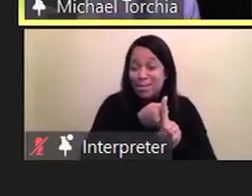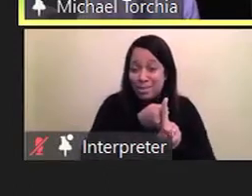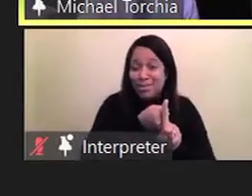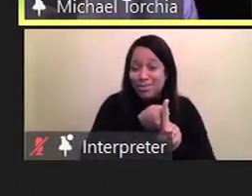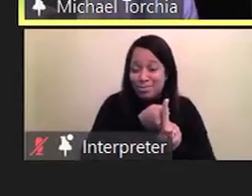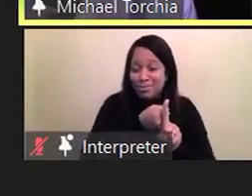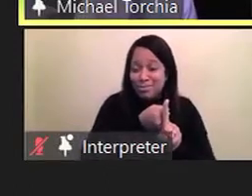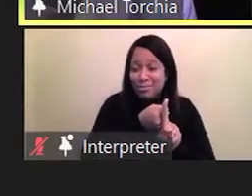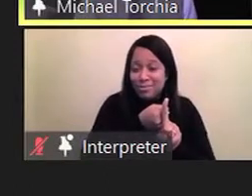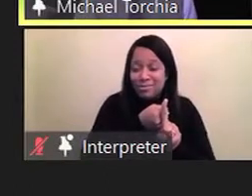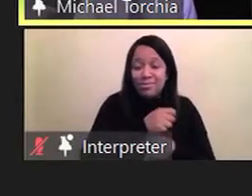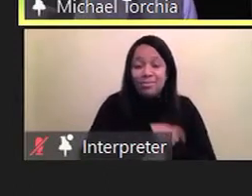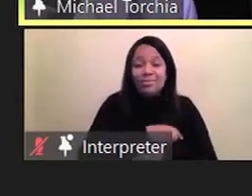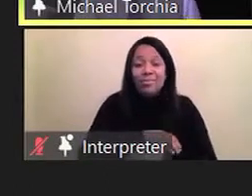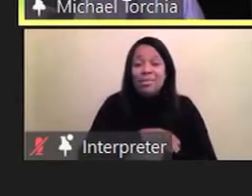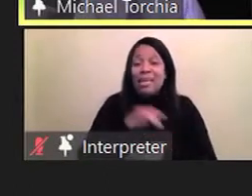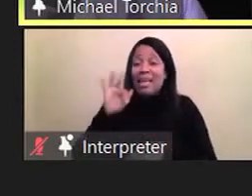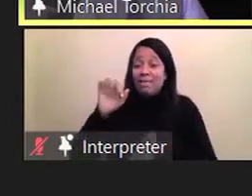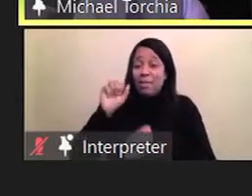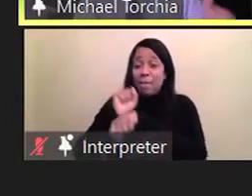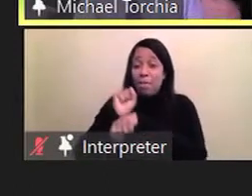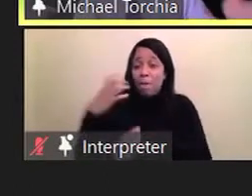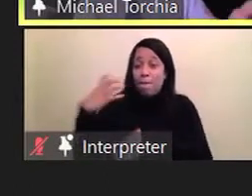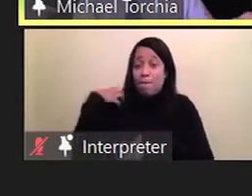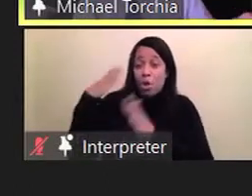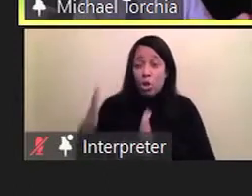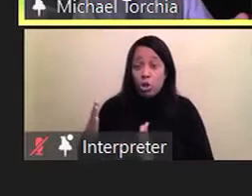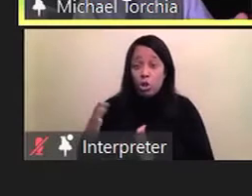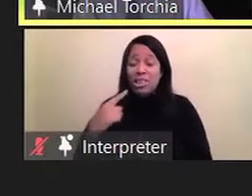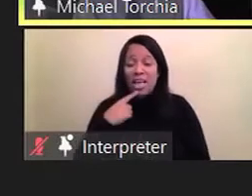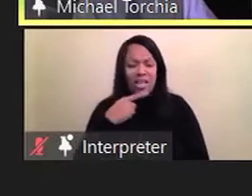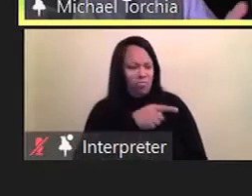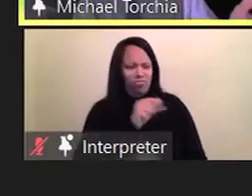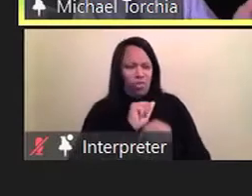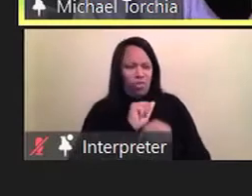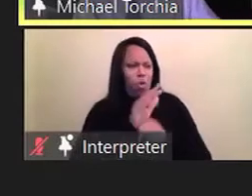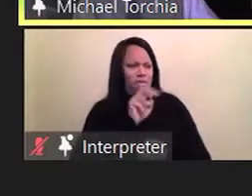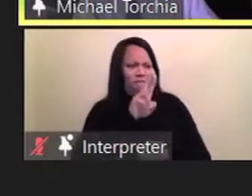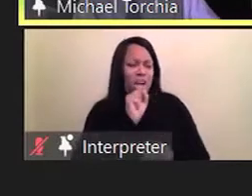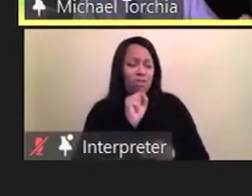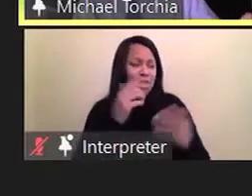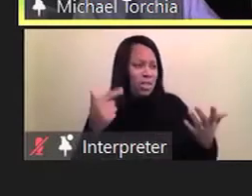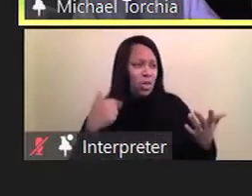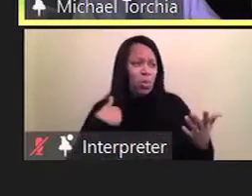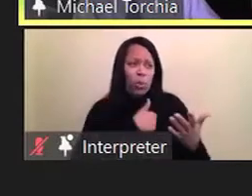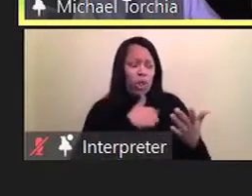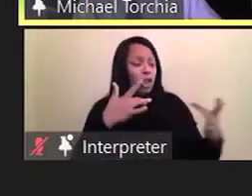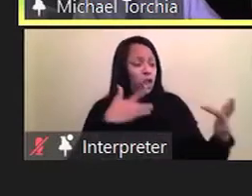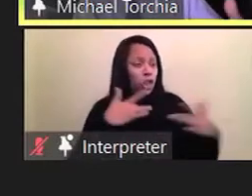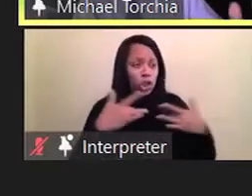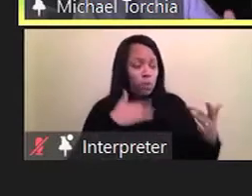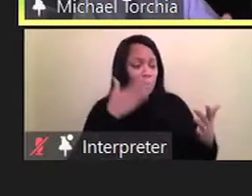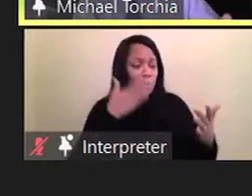But if an employer says, well, you have coronavirus, and we're concerned because you're going to bring that in.